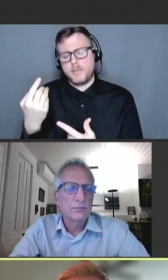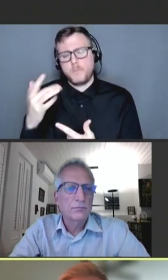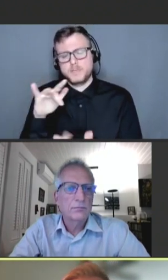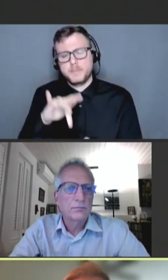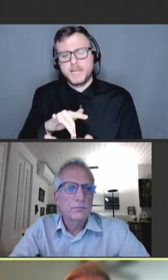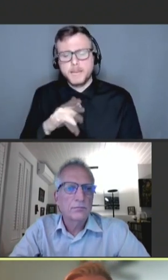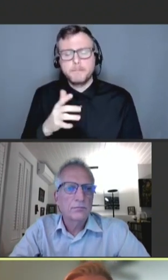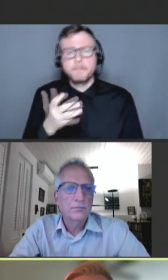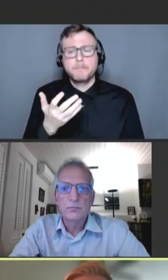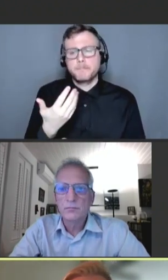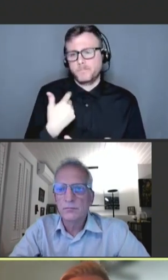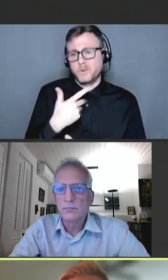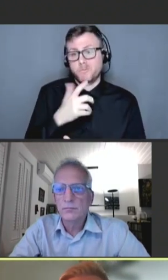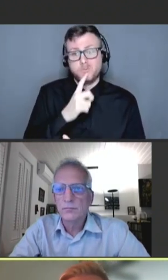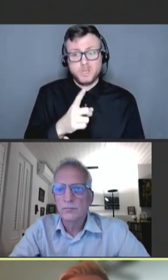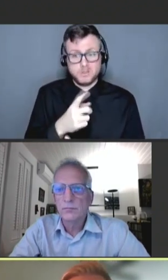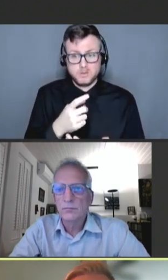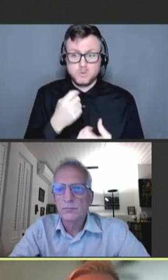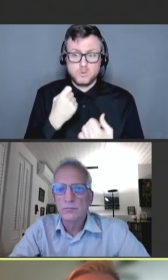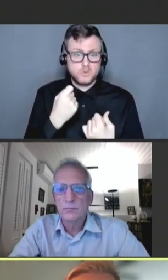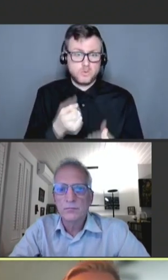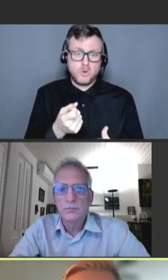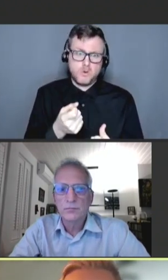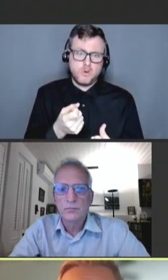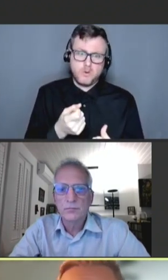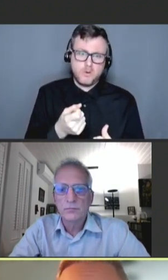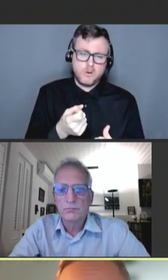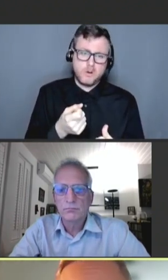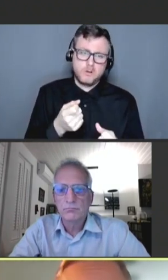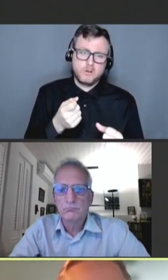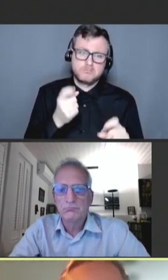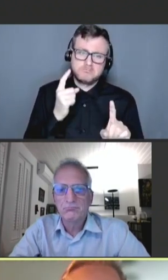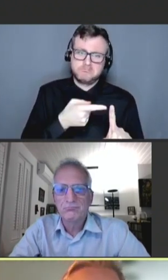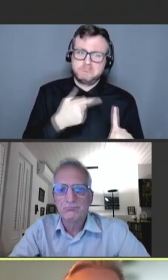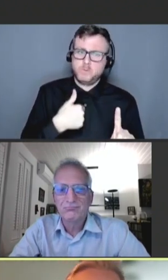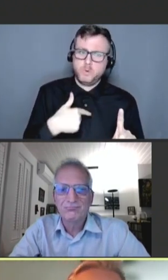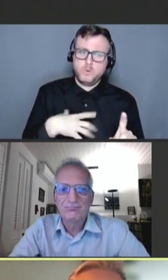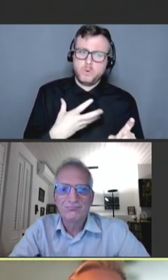again, we really -- that was really a strong point in our review. Next slide, please.